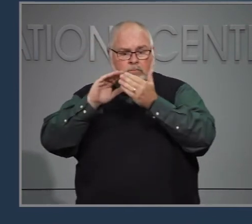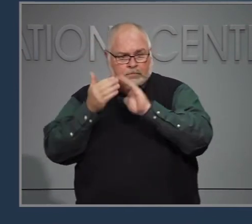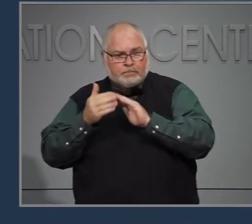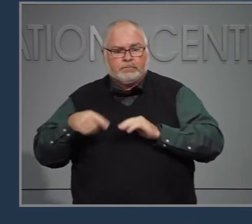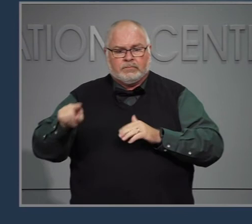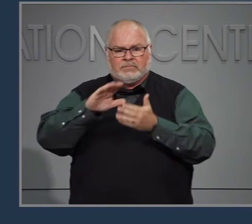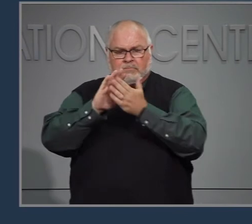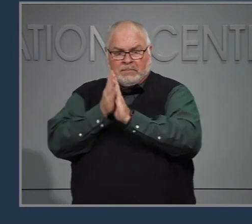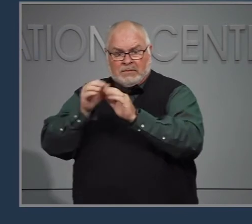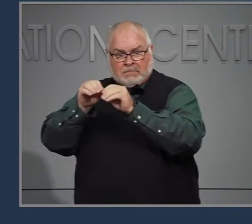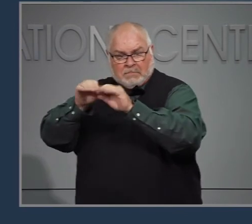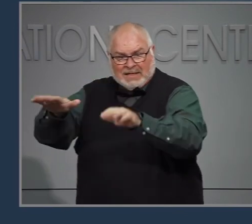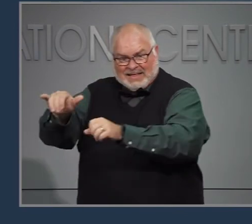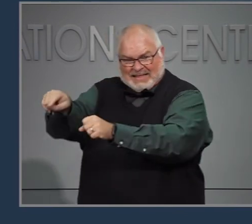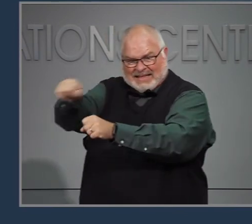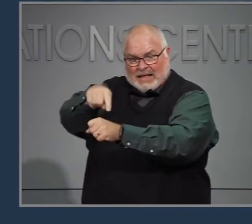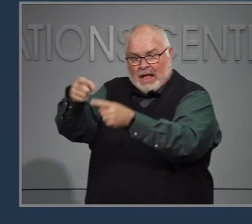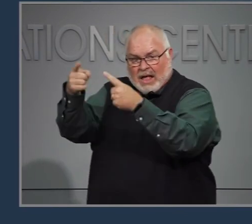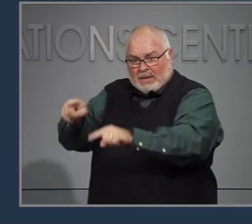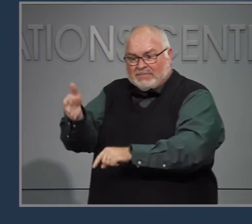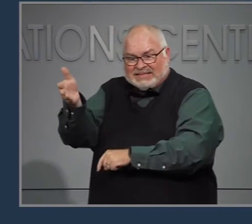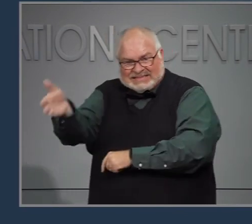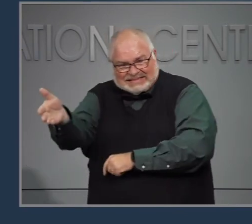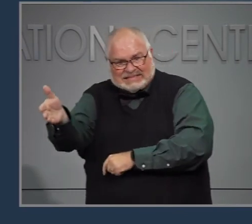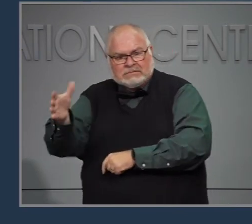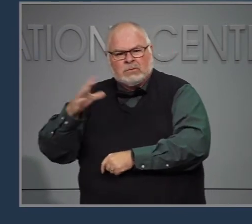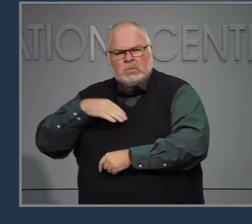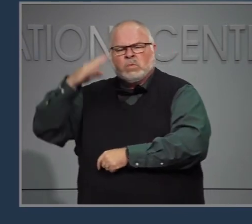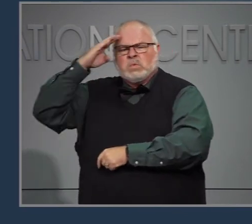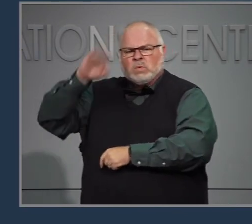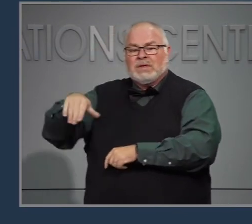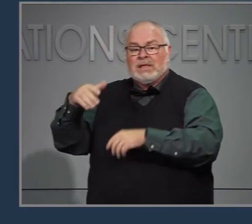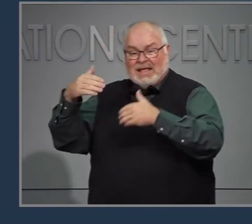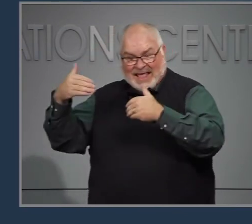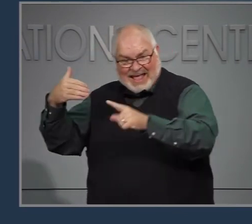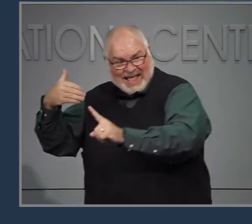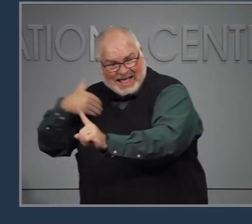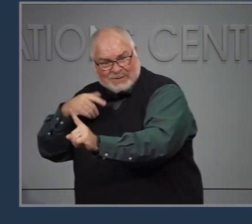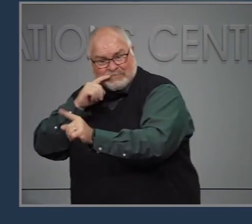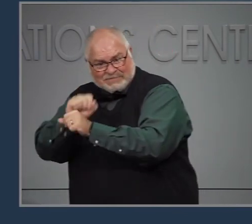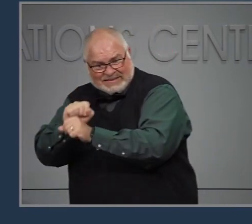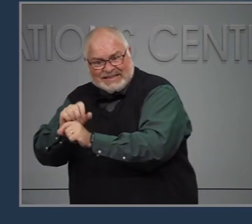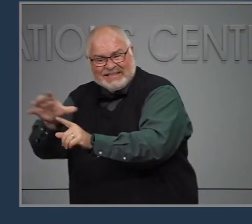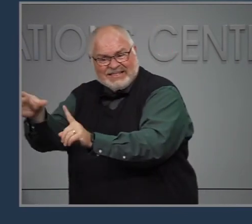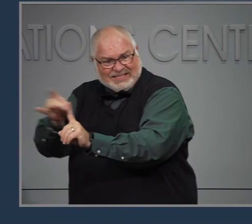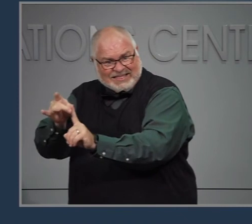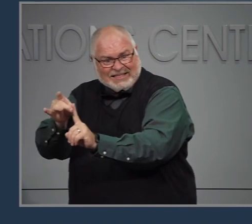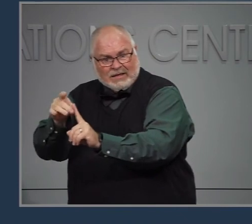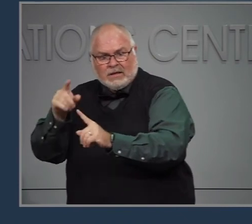AND AS WE HAVE COME TO UNDERSTAND A PERSON CAN HAVE THE VIRUS AND NOT KNOW IT.